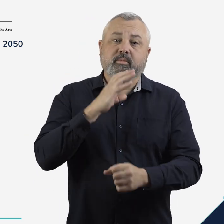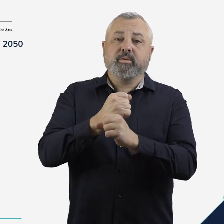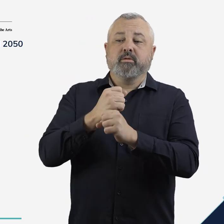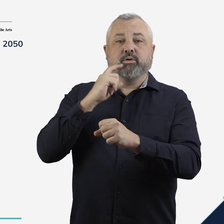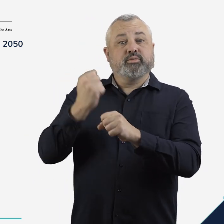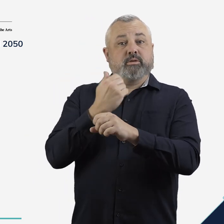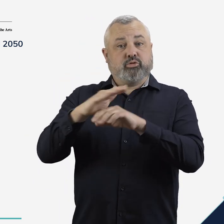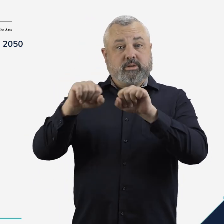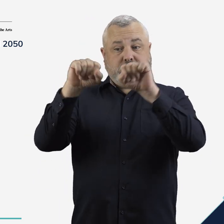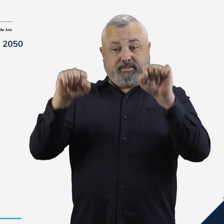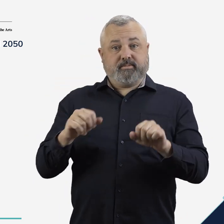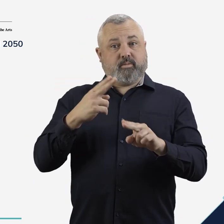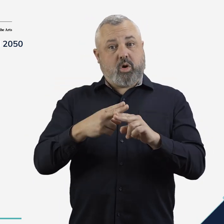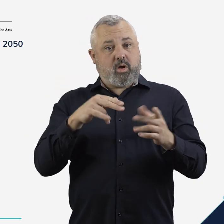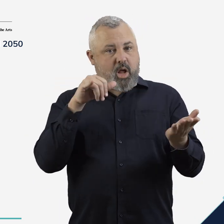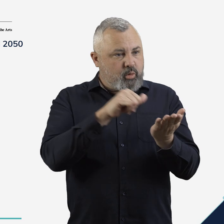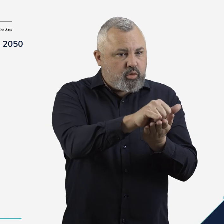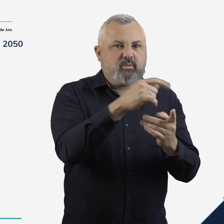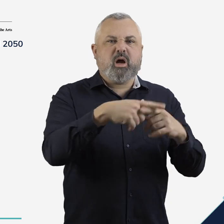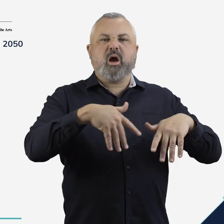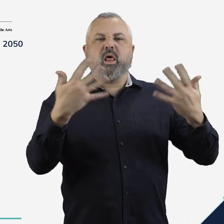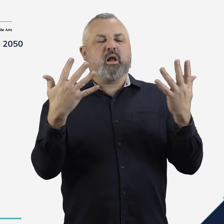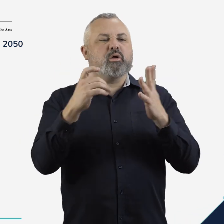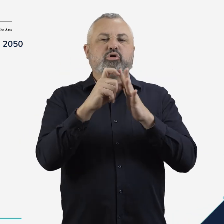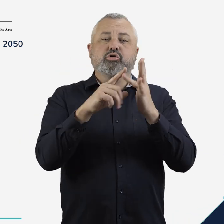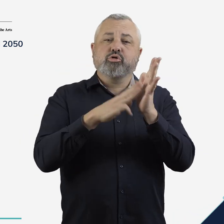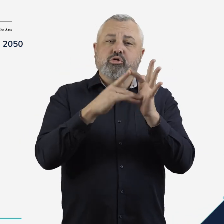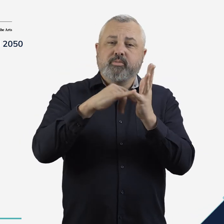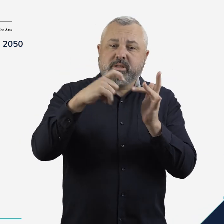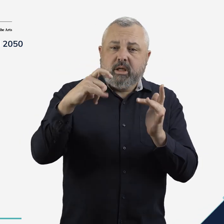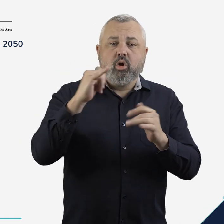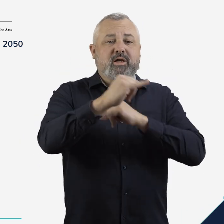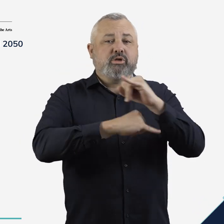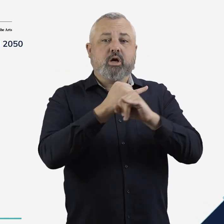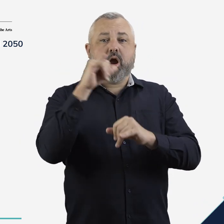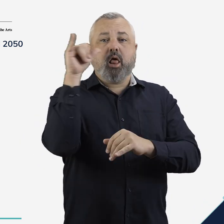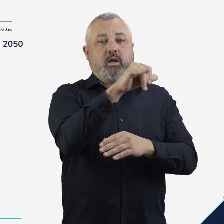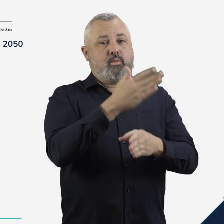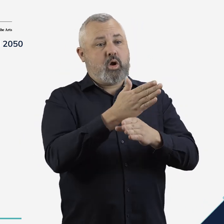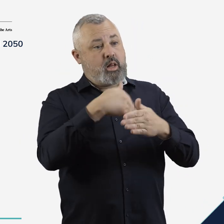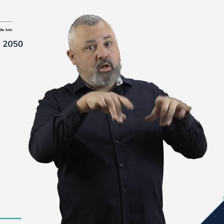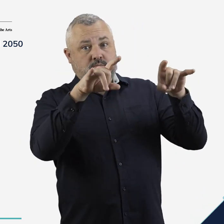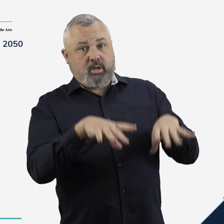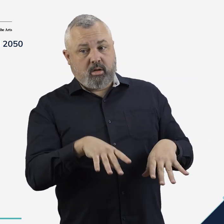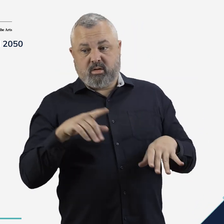We will create a new scheme to apply to airports and to domestic and international airlines operating in Australia.